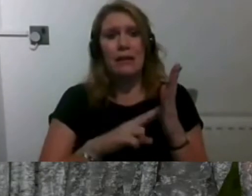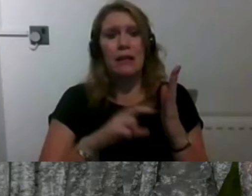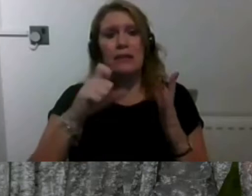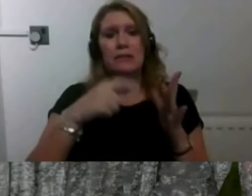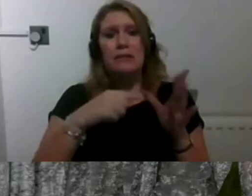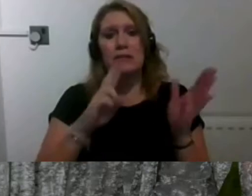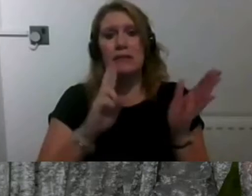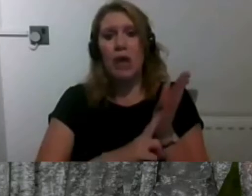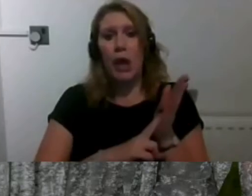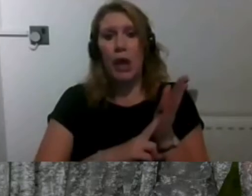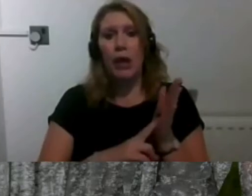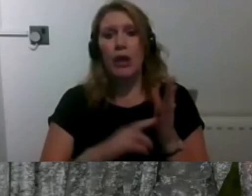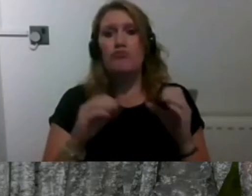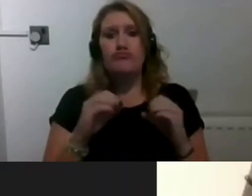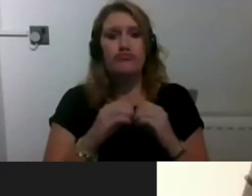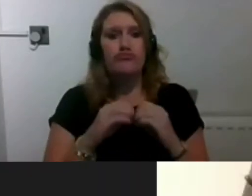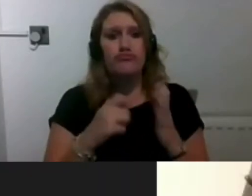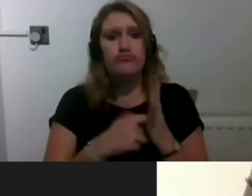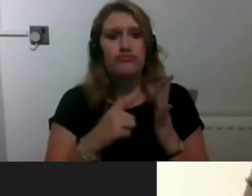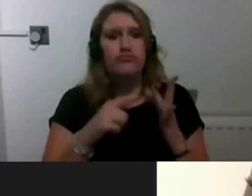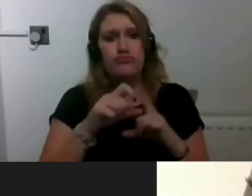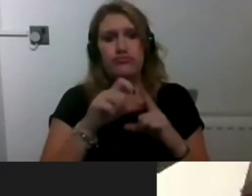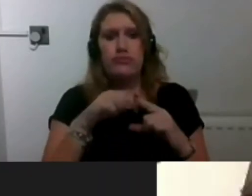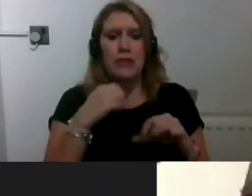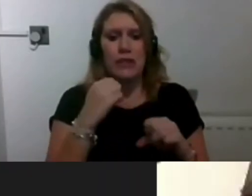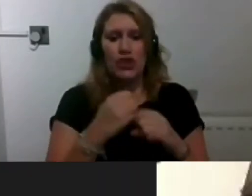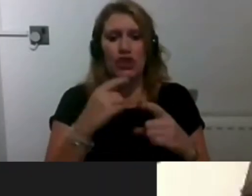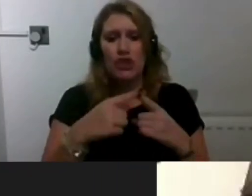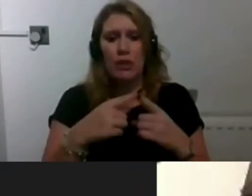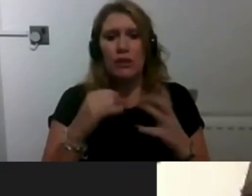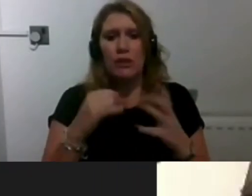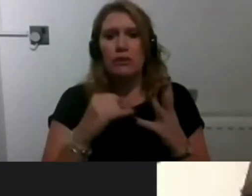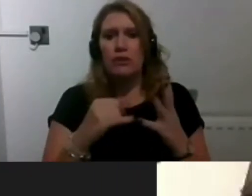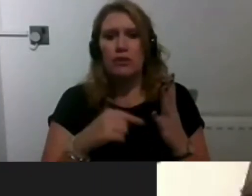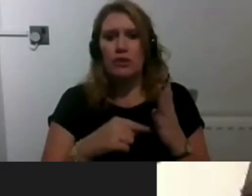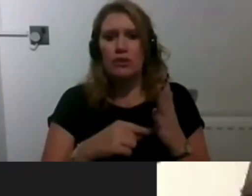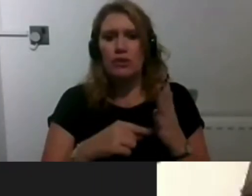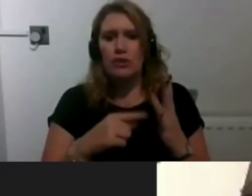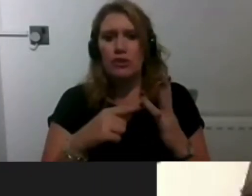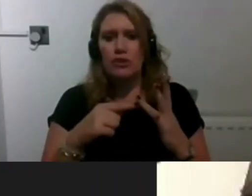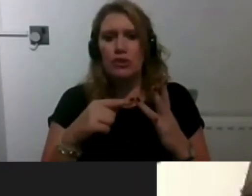happens quite often is we read the poems out on our livestream Together Unlocked!